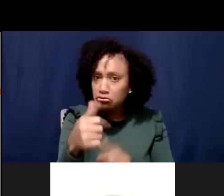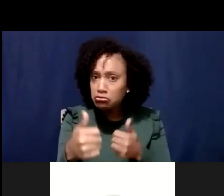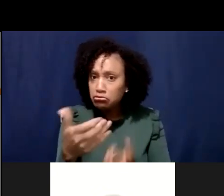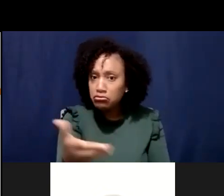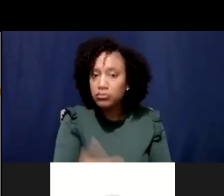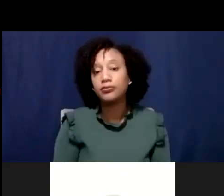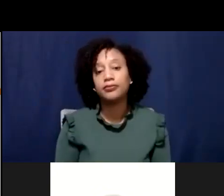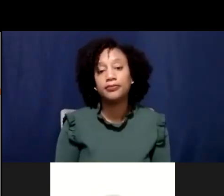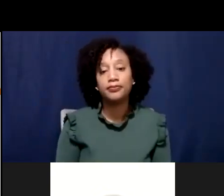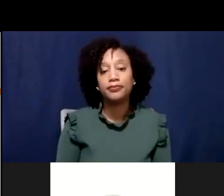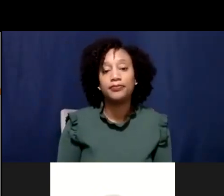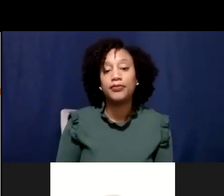That is an excellent question.